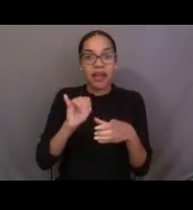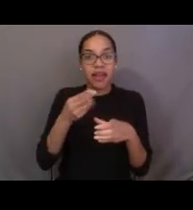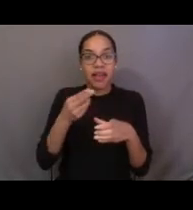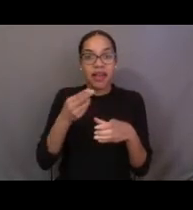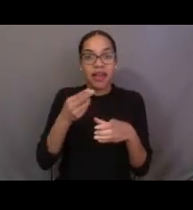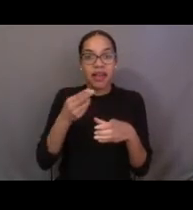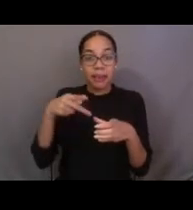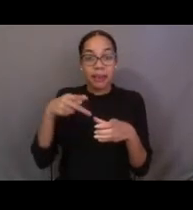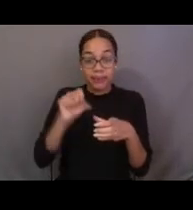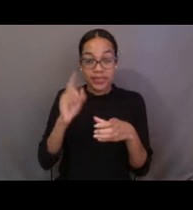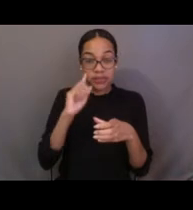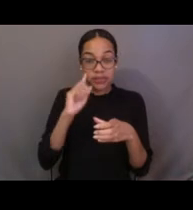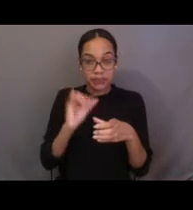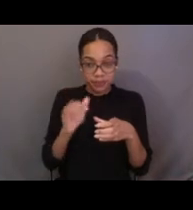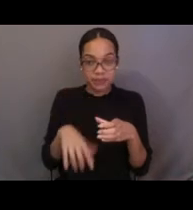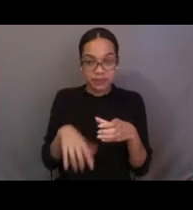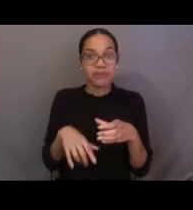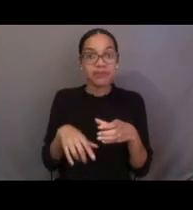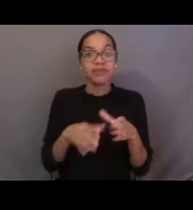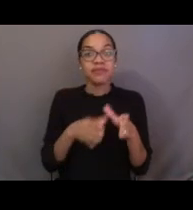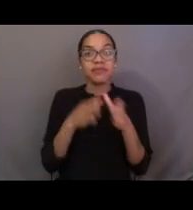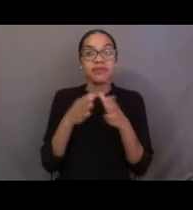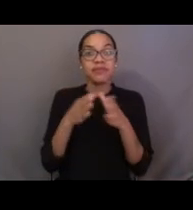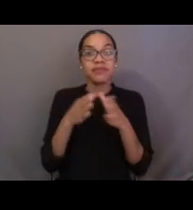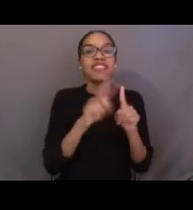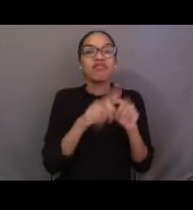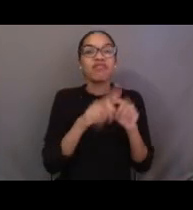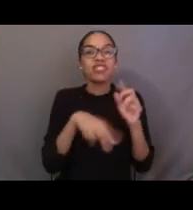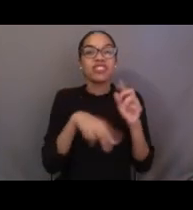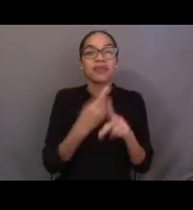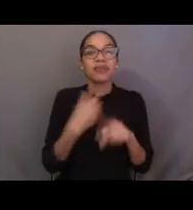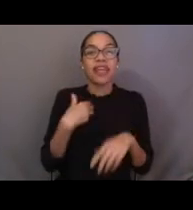We have clams, and we have scallops, and we have muscles.